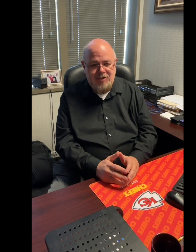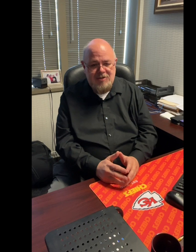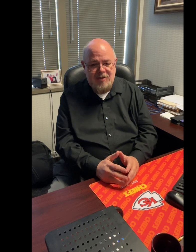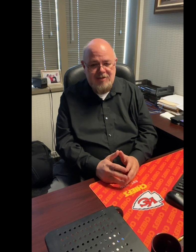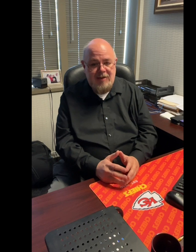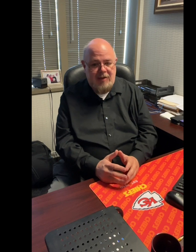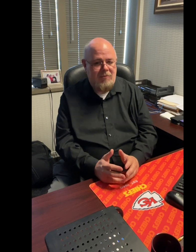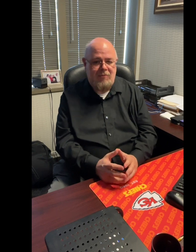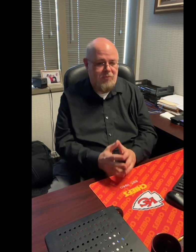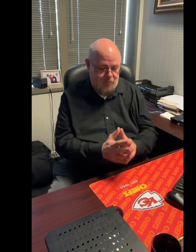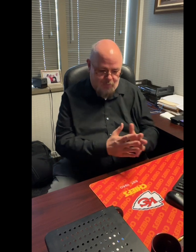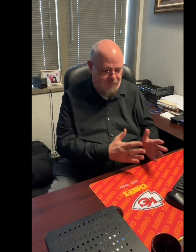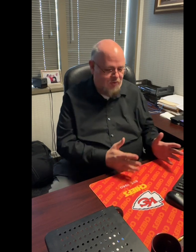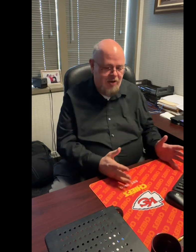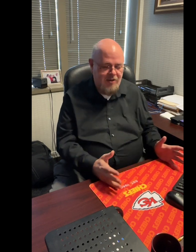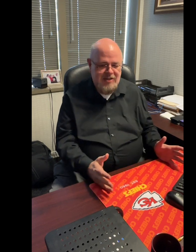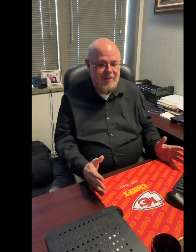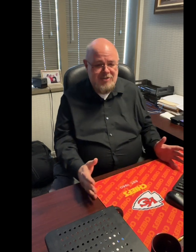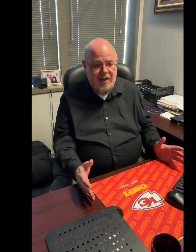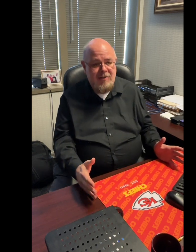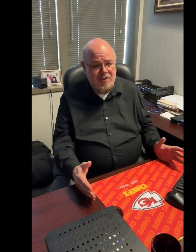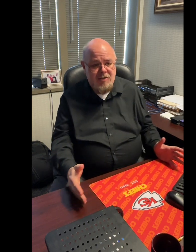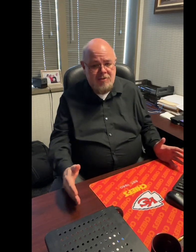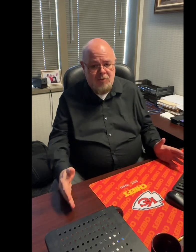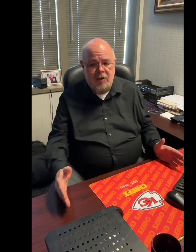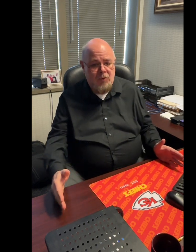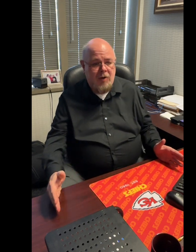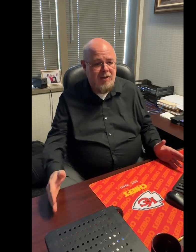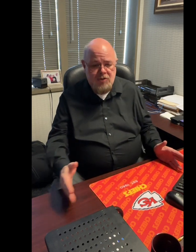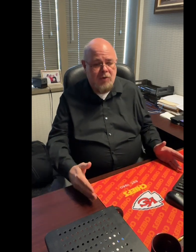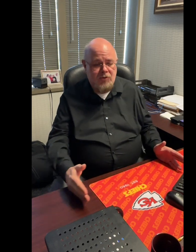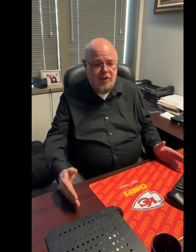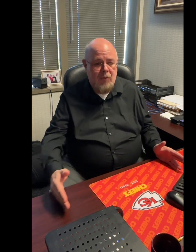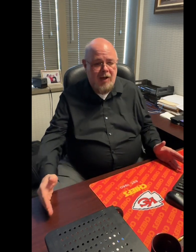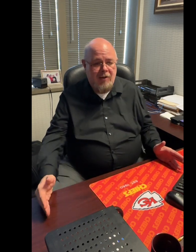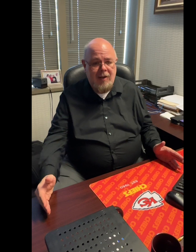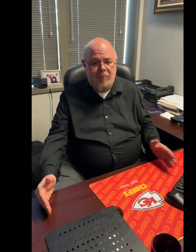Just to see that we for a long time said this is going to work this works really well,